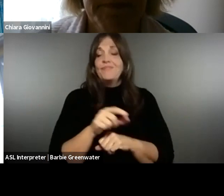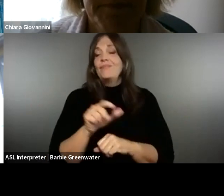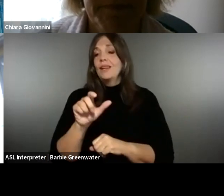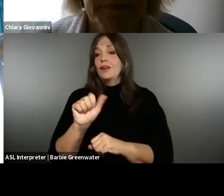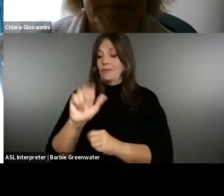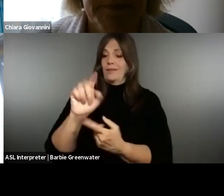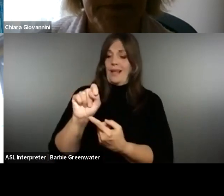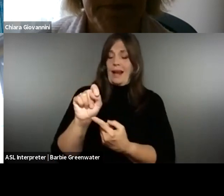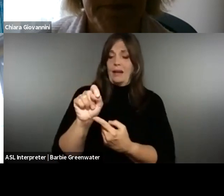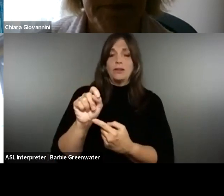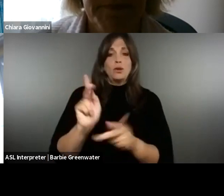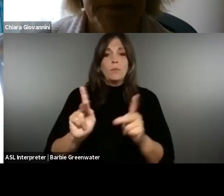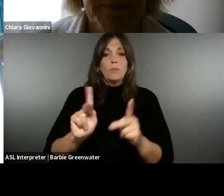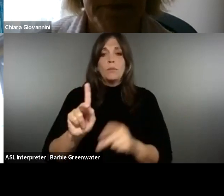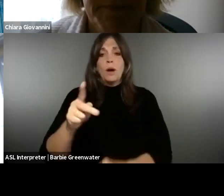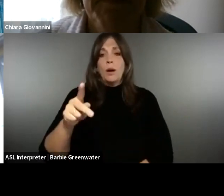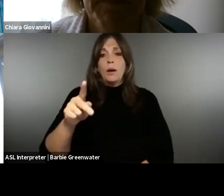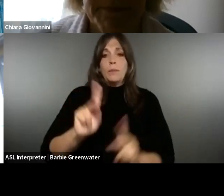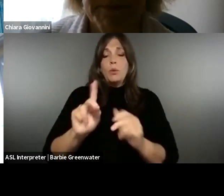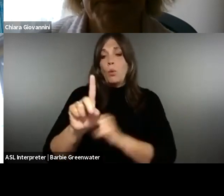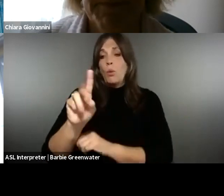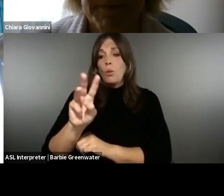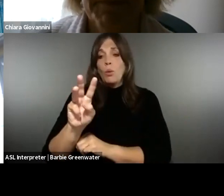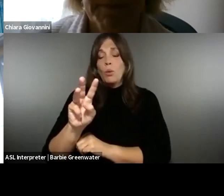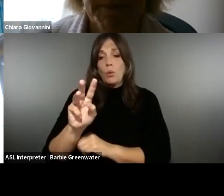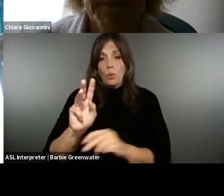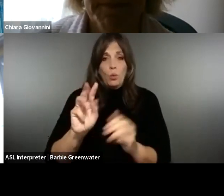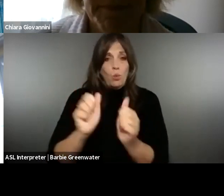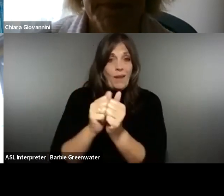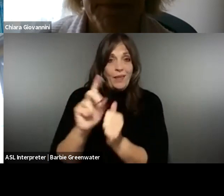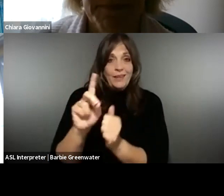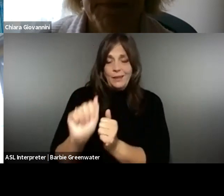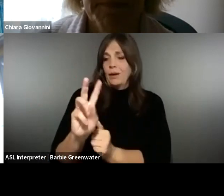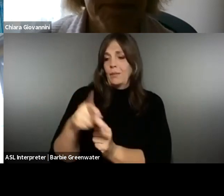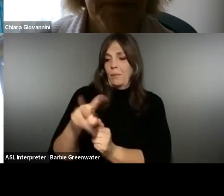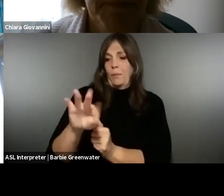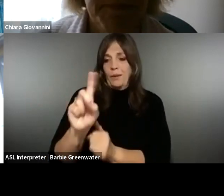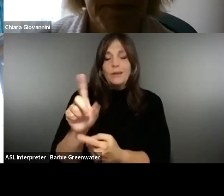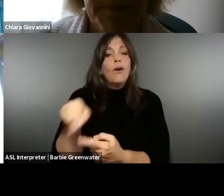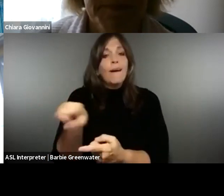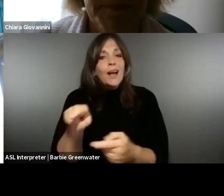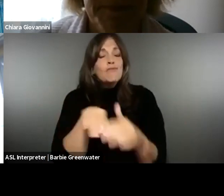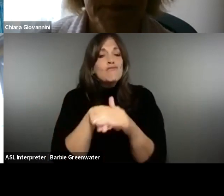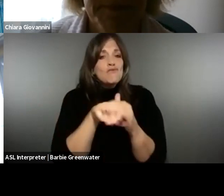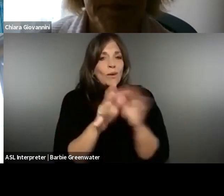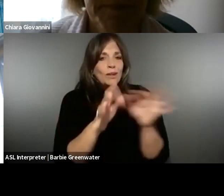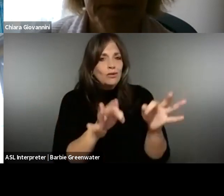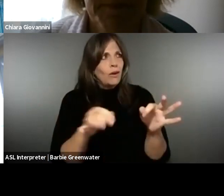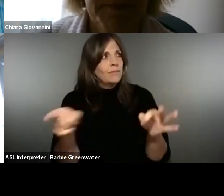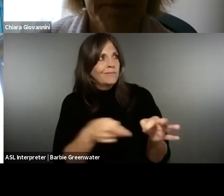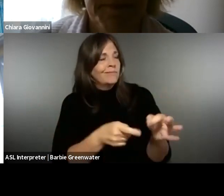web sites but also participate in enforcement. The enforcement of the Act where persons with disabilities can go to